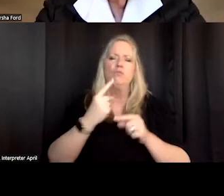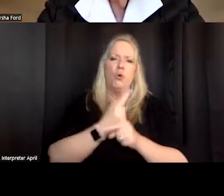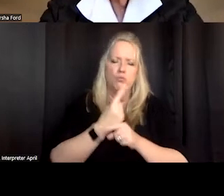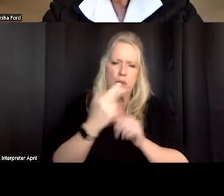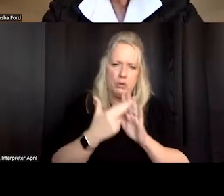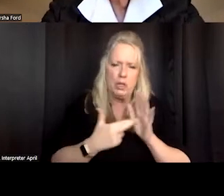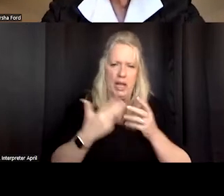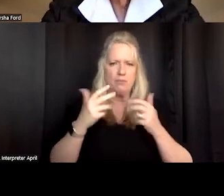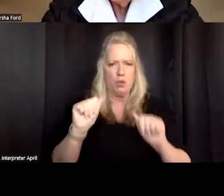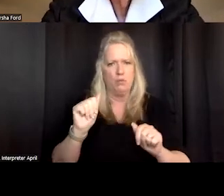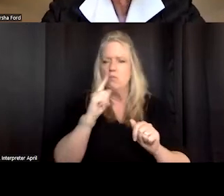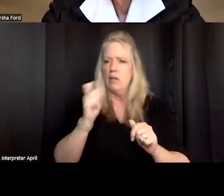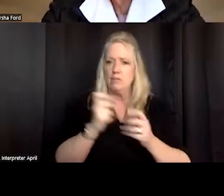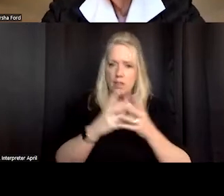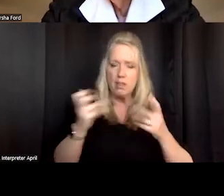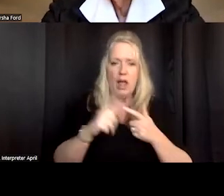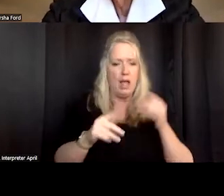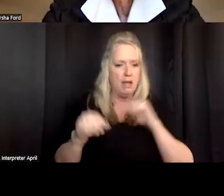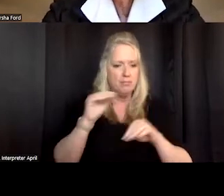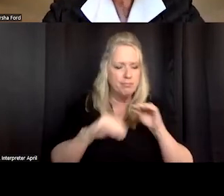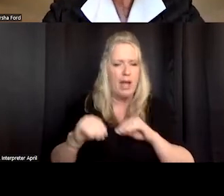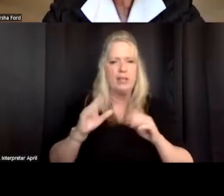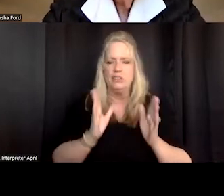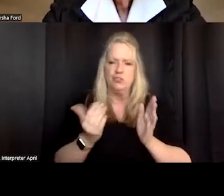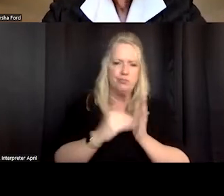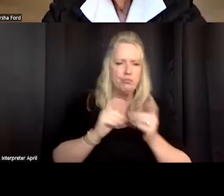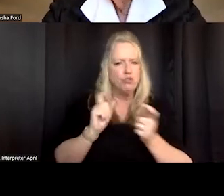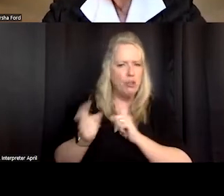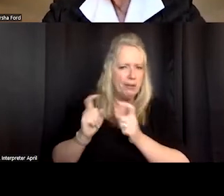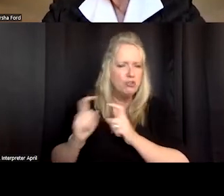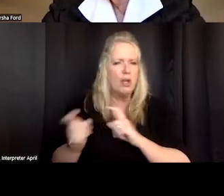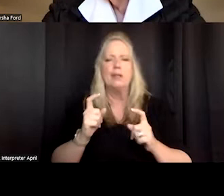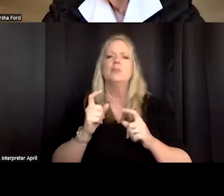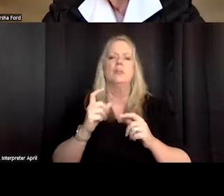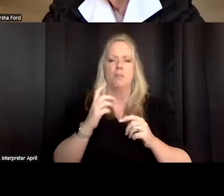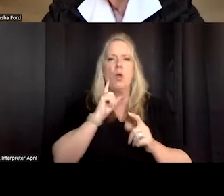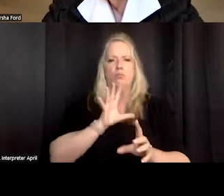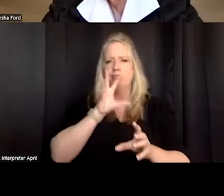WE HAVE DONE A LOT WITH PACKAGING, REPACKAGING OF PRODUCTS. WE HAVE ALSO PARTICIPATED IN RECALLS.